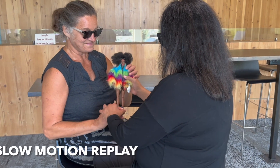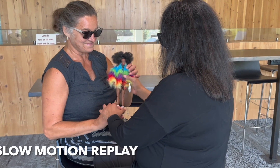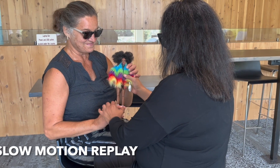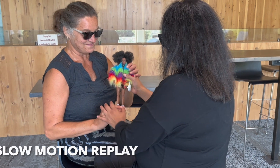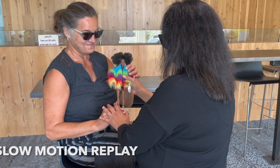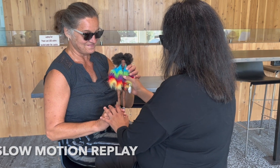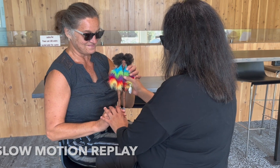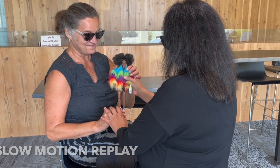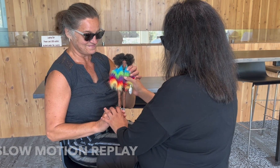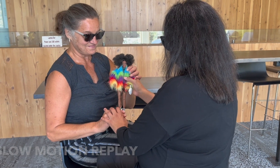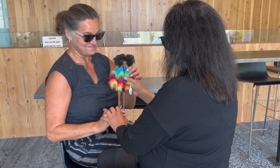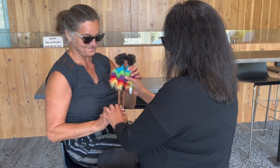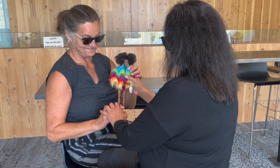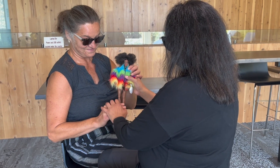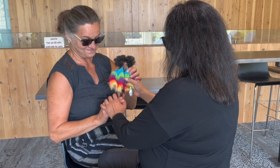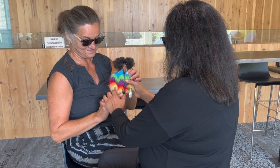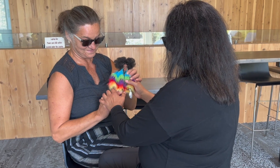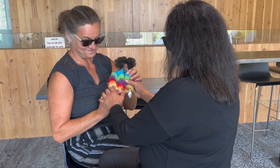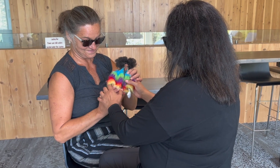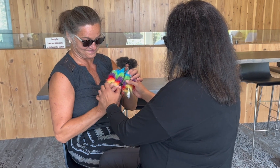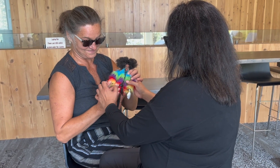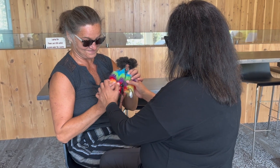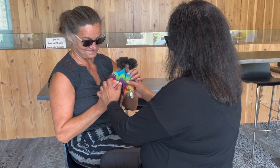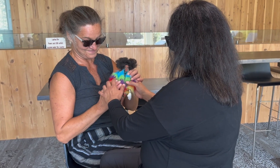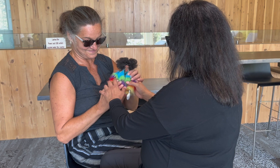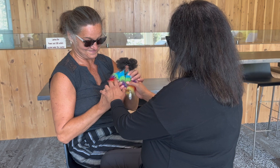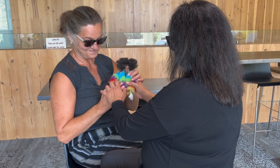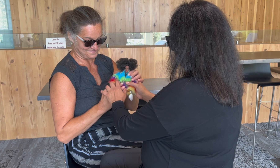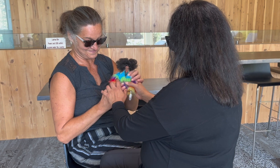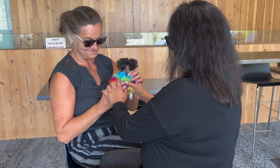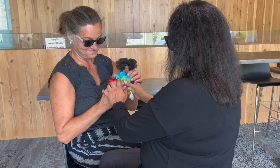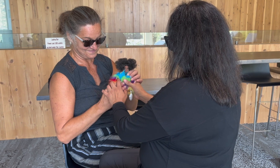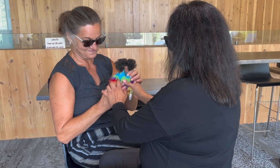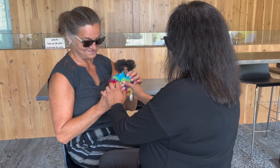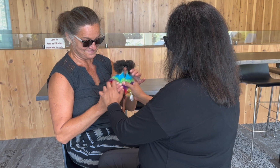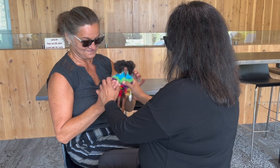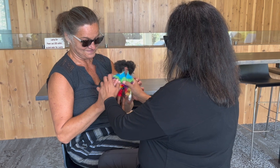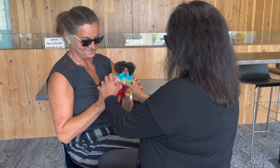Slow motion replay. I'd like to show you this doll.